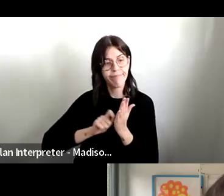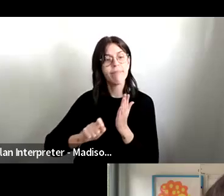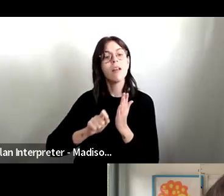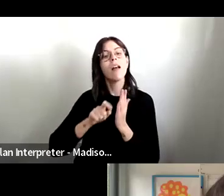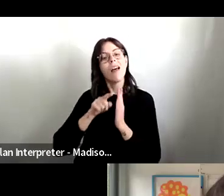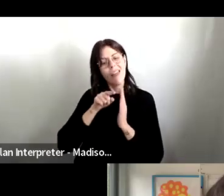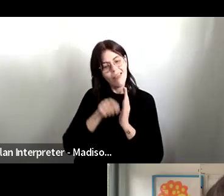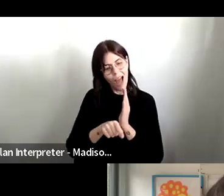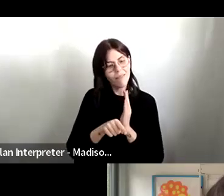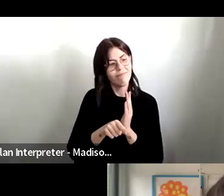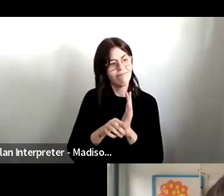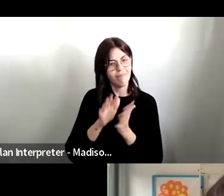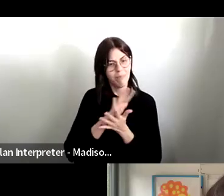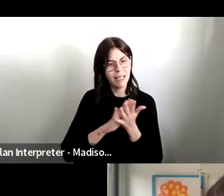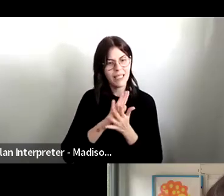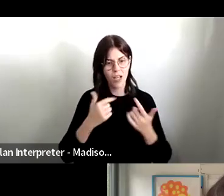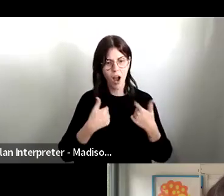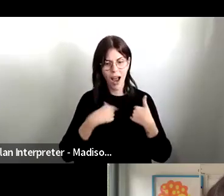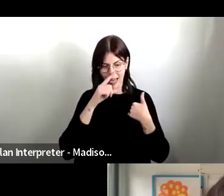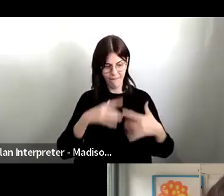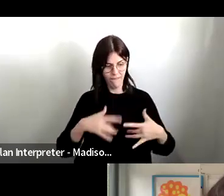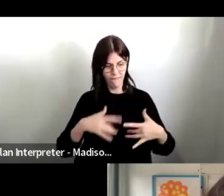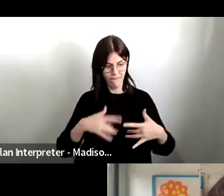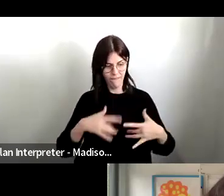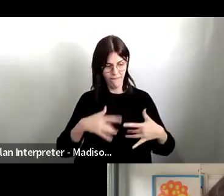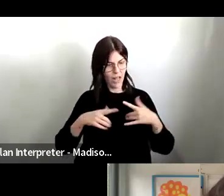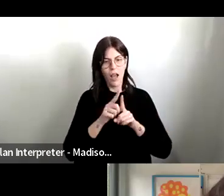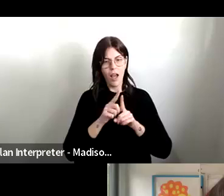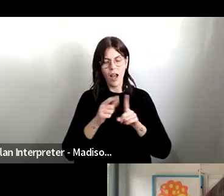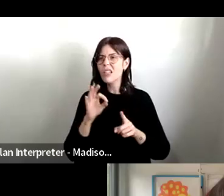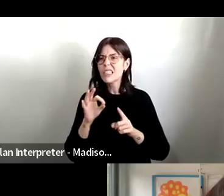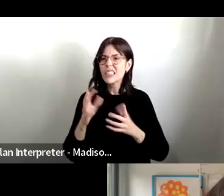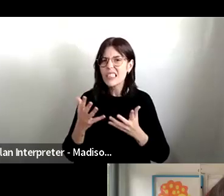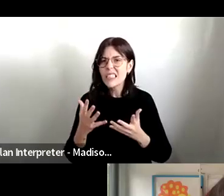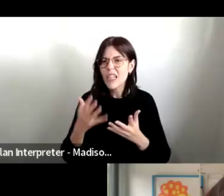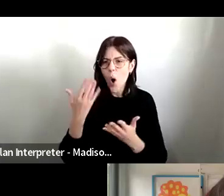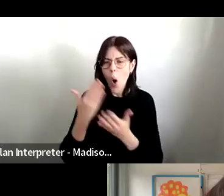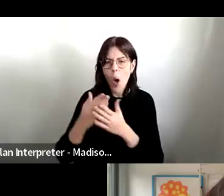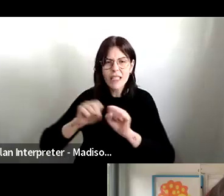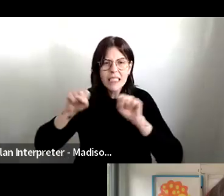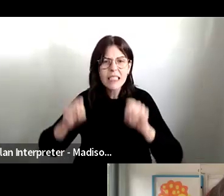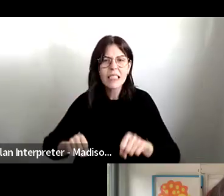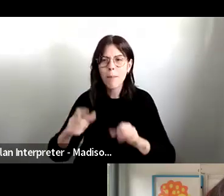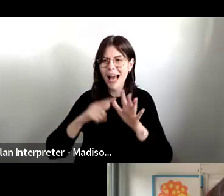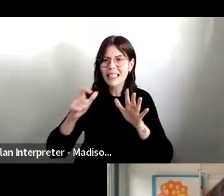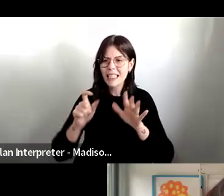of... feel like I'm not travelling with the system or accidentally pressing Submit or submitting raw